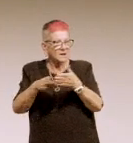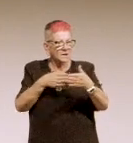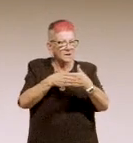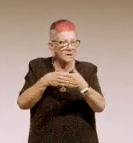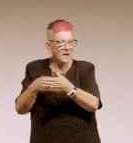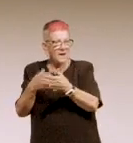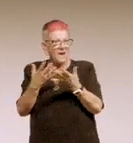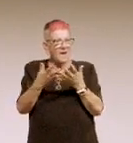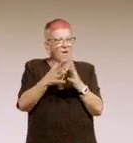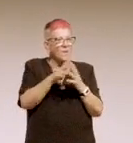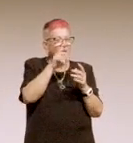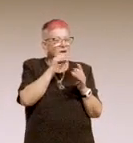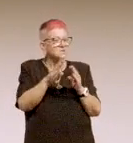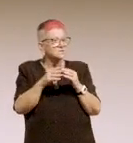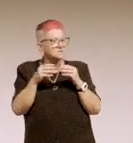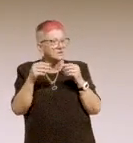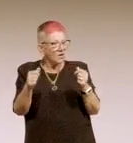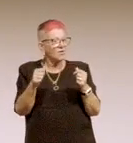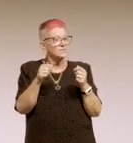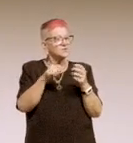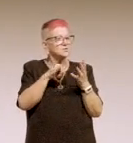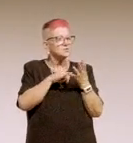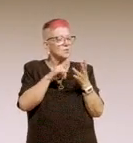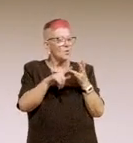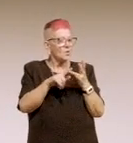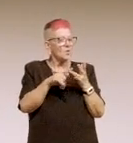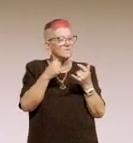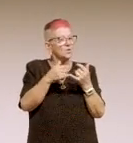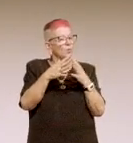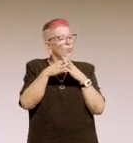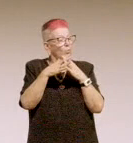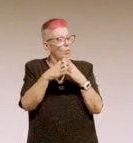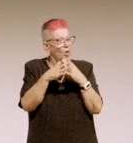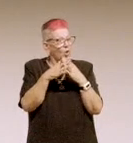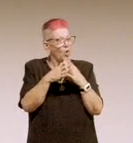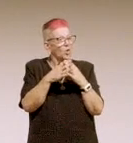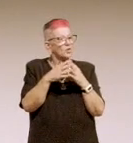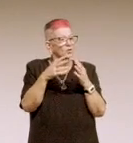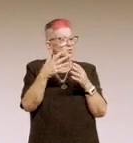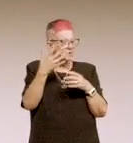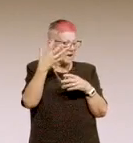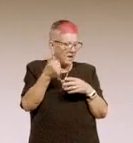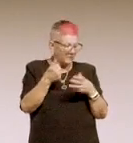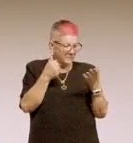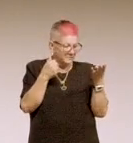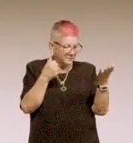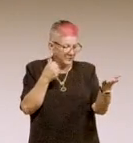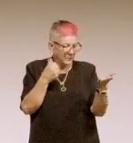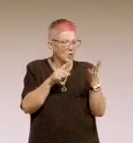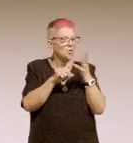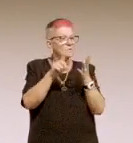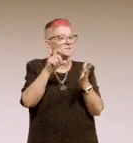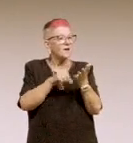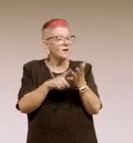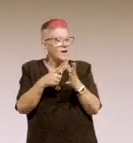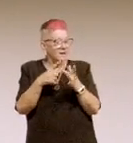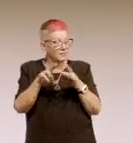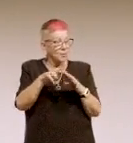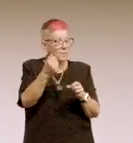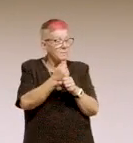The second link is very helpful, where if you are developing a menu,